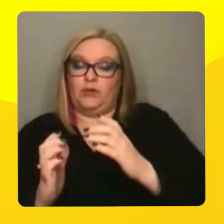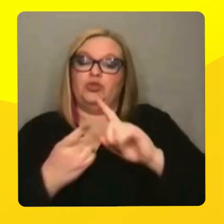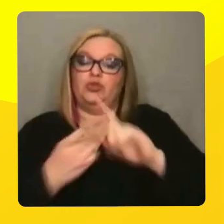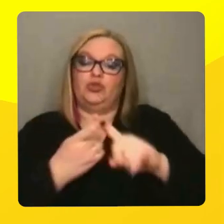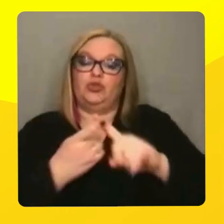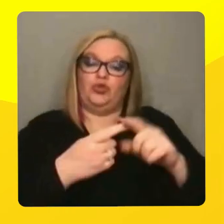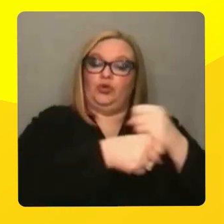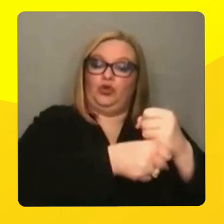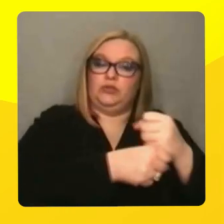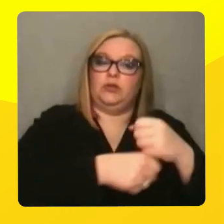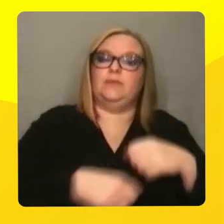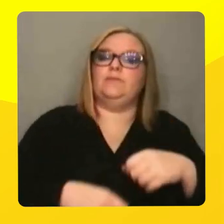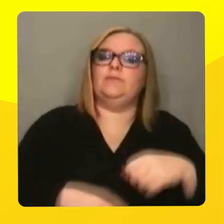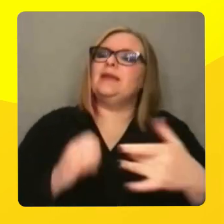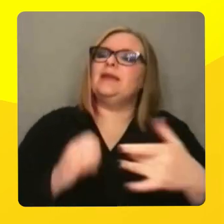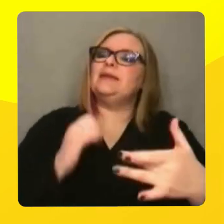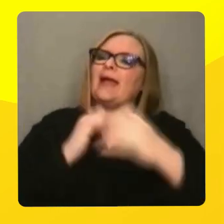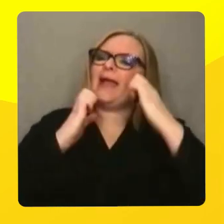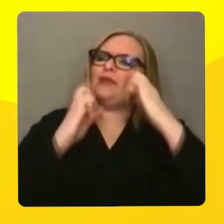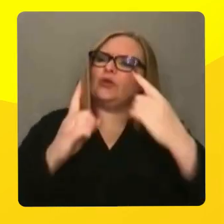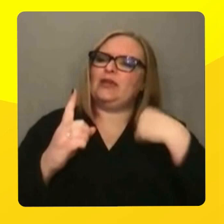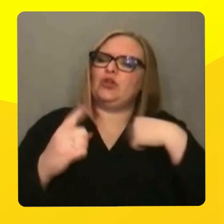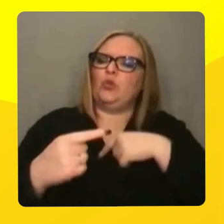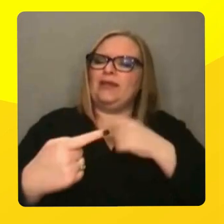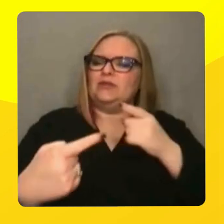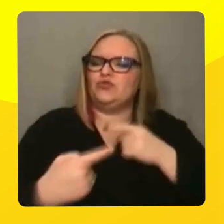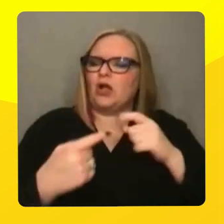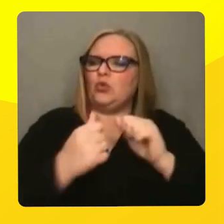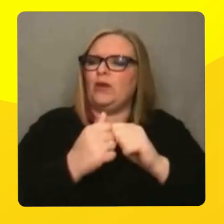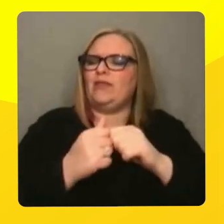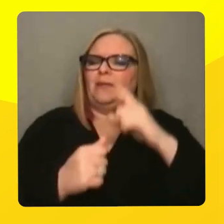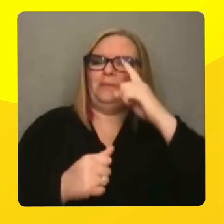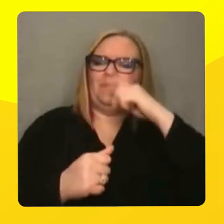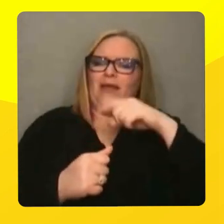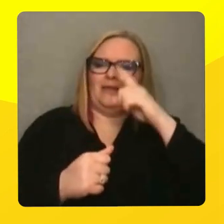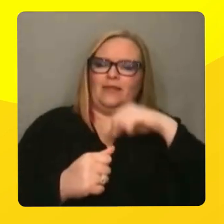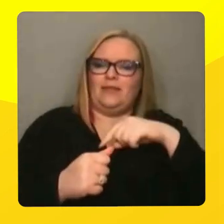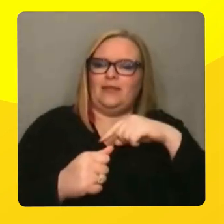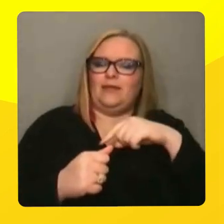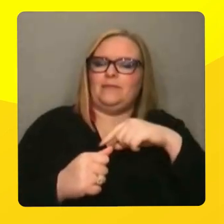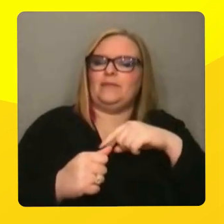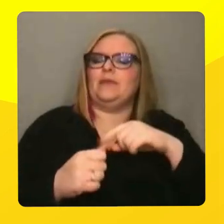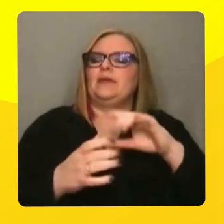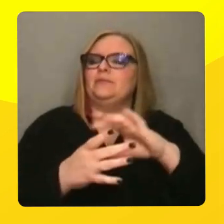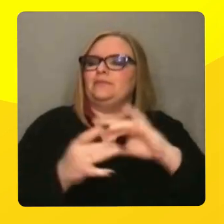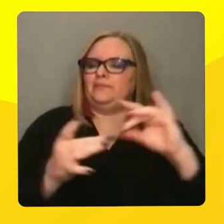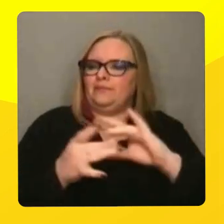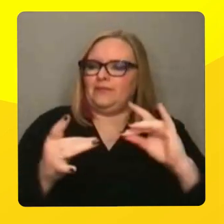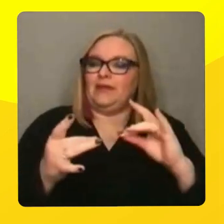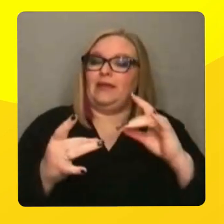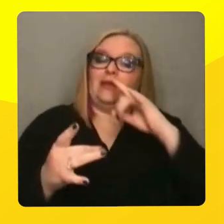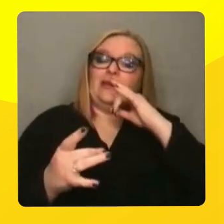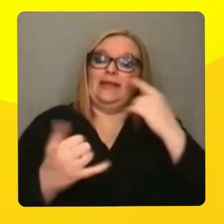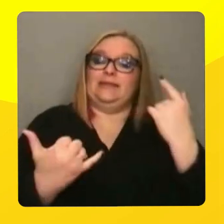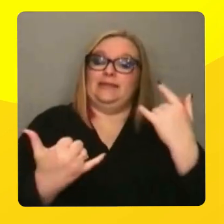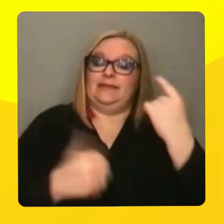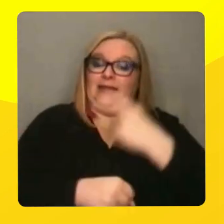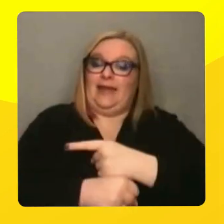In tech education, we often battle the myth of the digital native. This myth says that kids these days are intuitively able